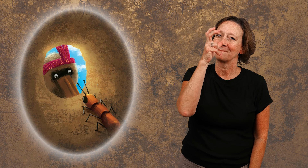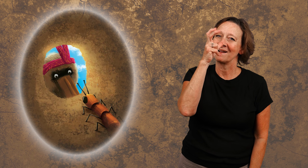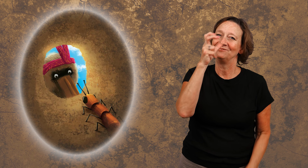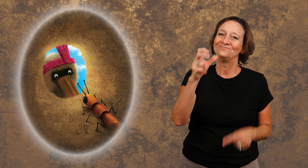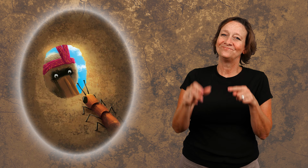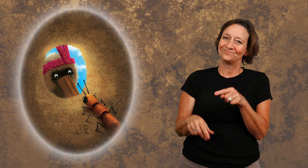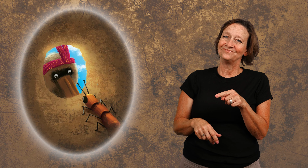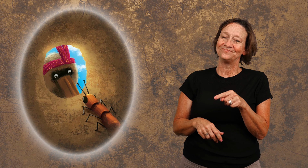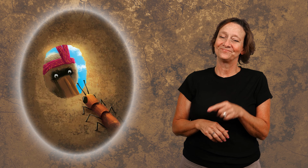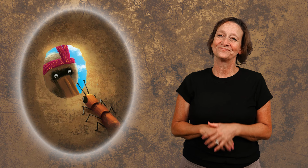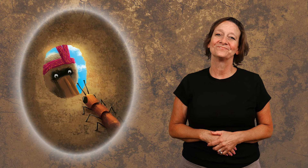Termite!